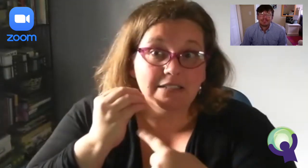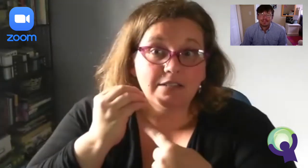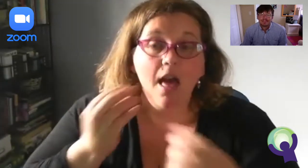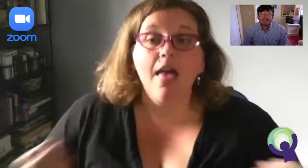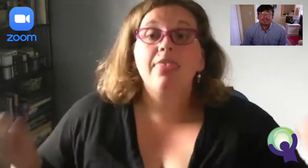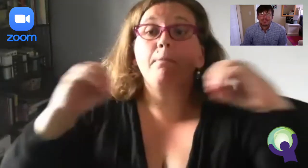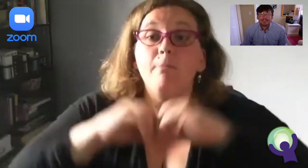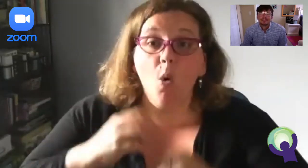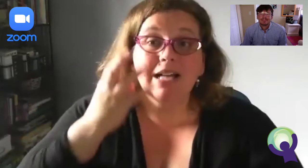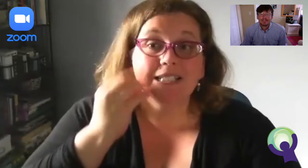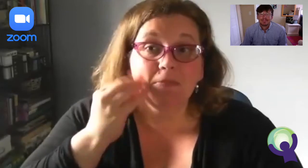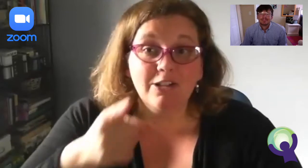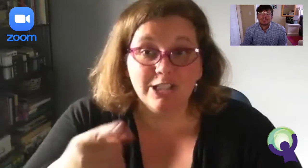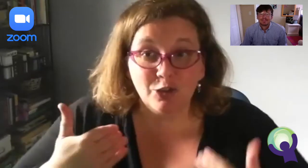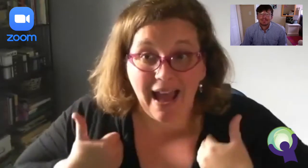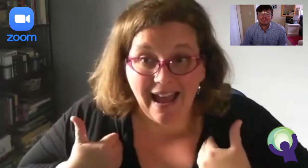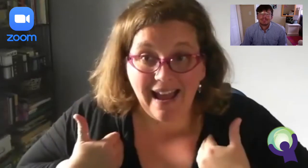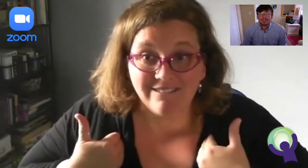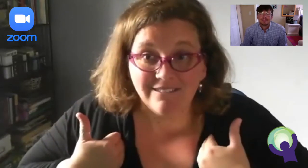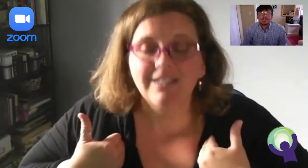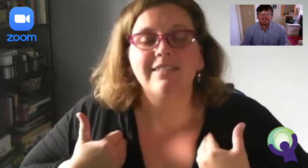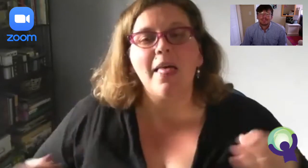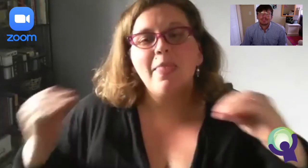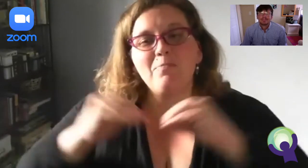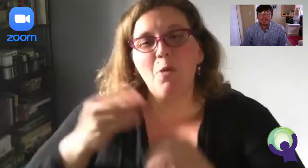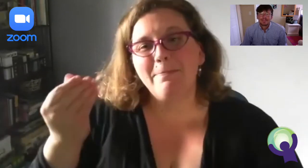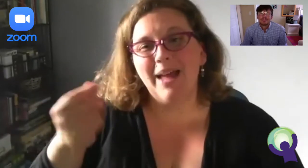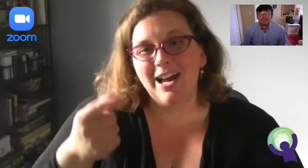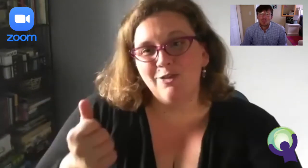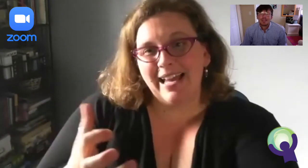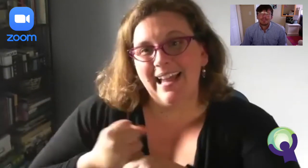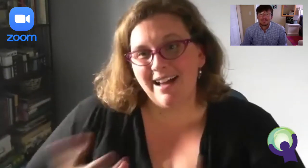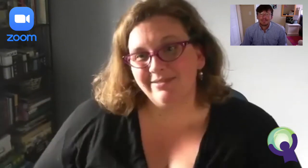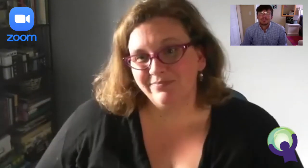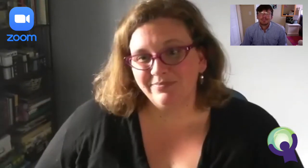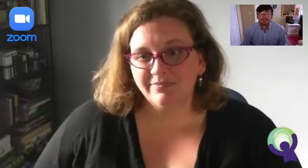life, just like your experience. The more you experience, the more experience you have, the more